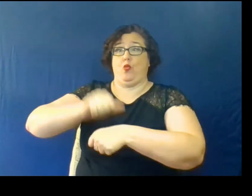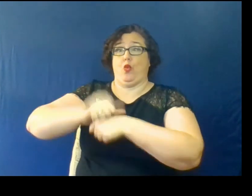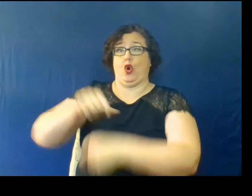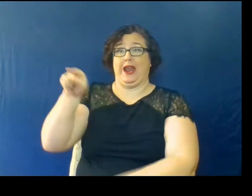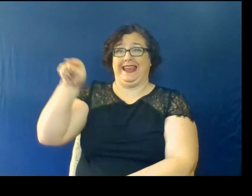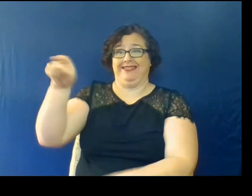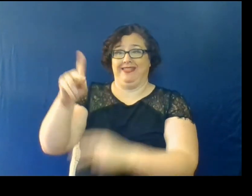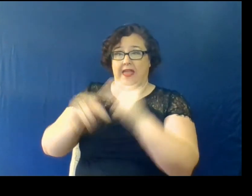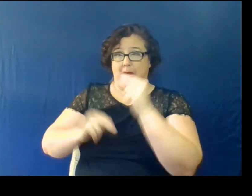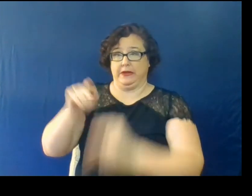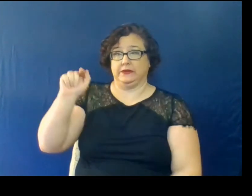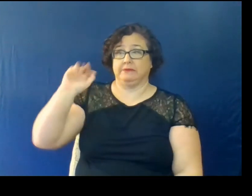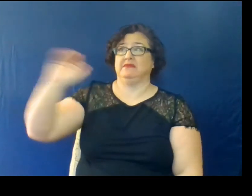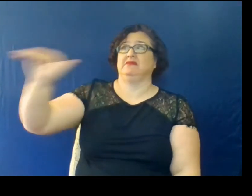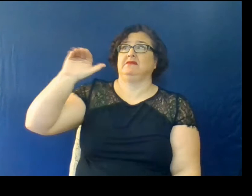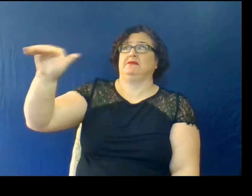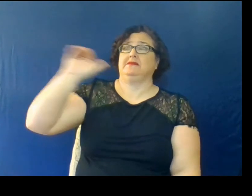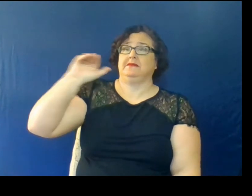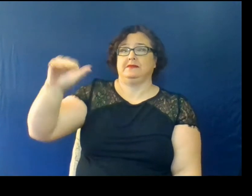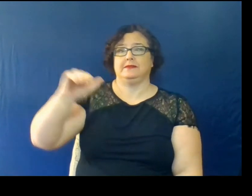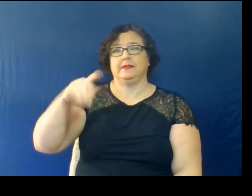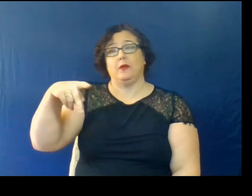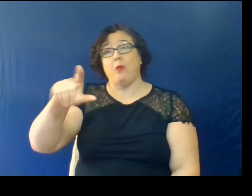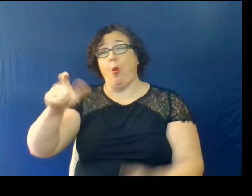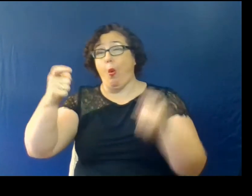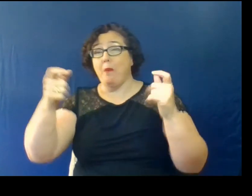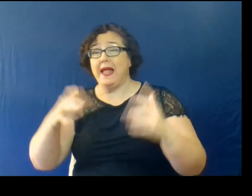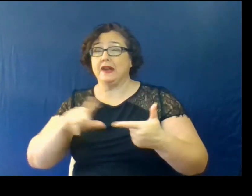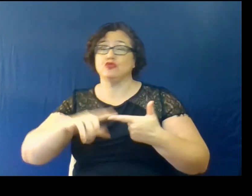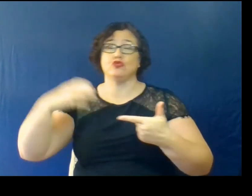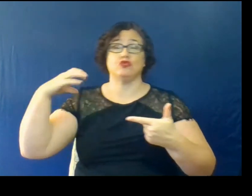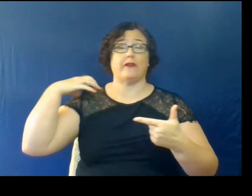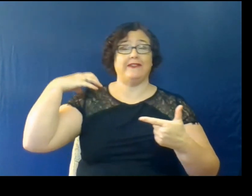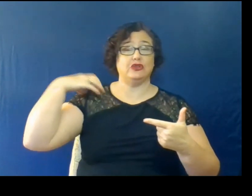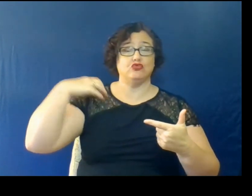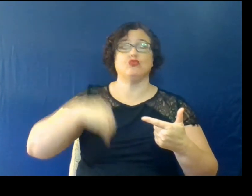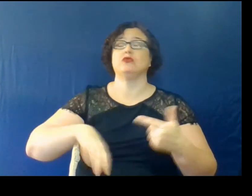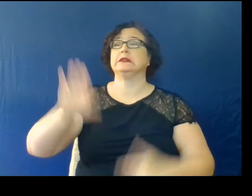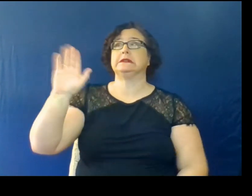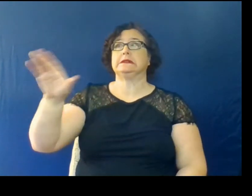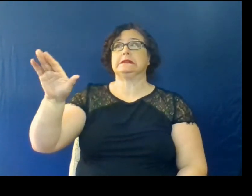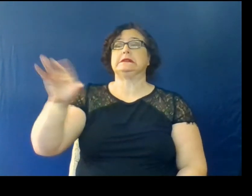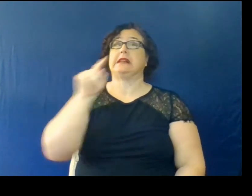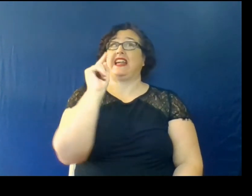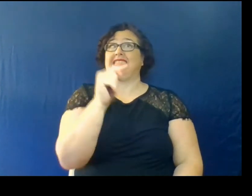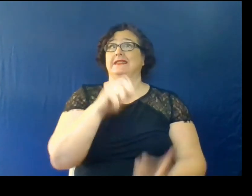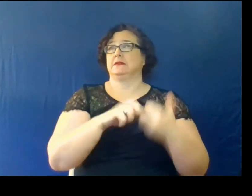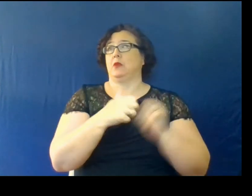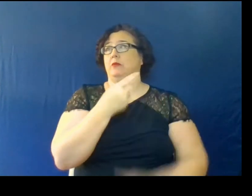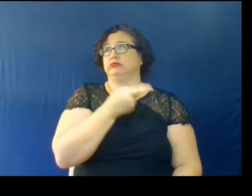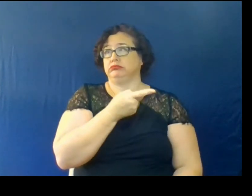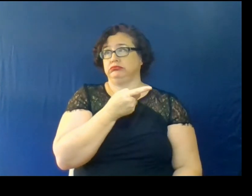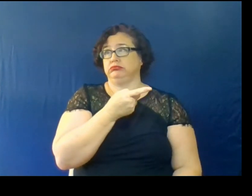or one of the poll officials and get that issue resolved because if it's a problem for them, it's